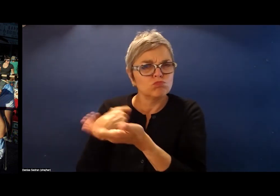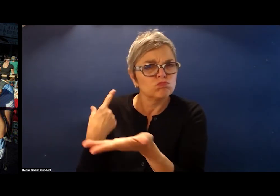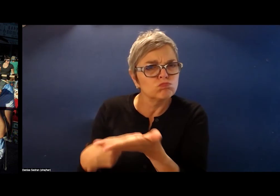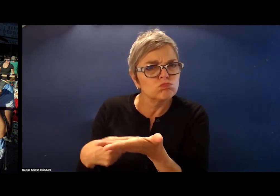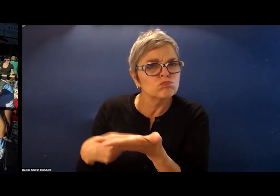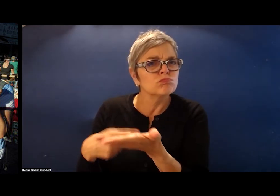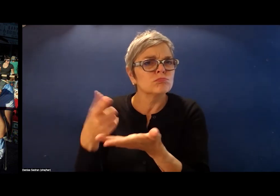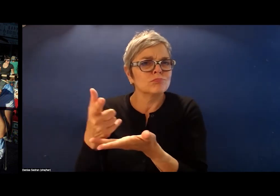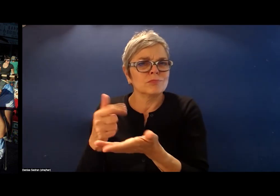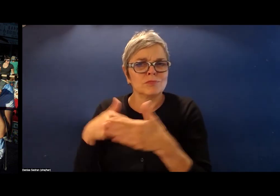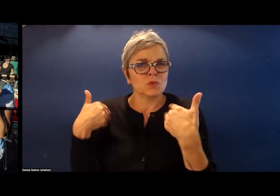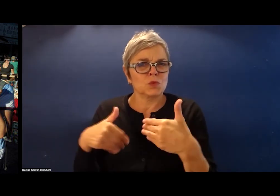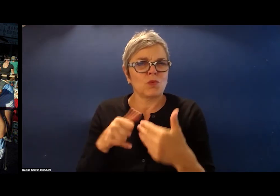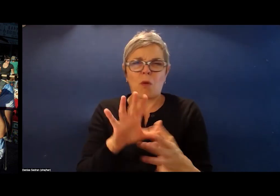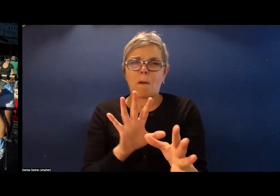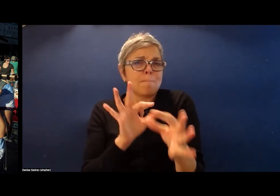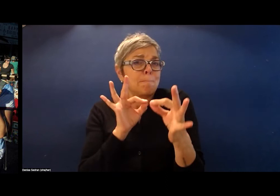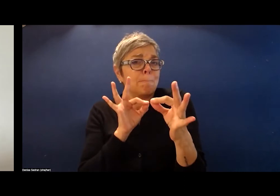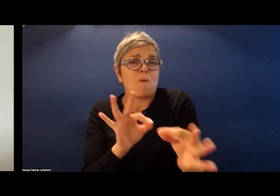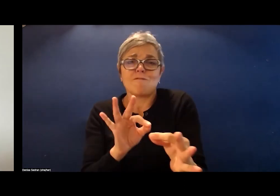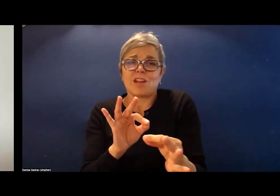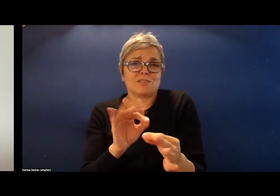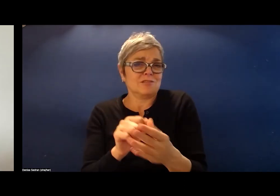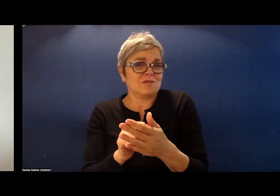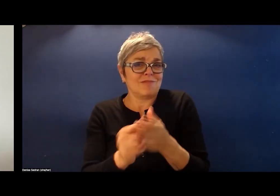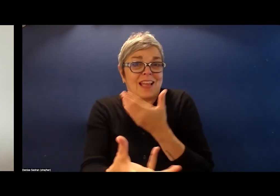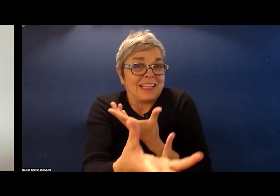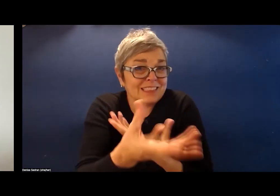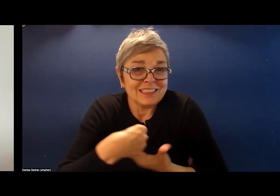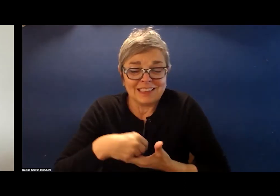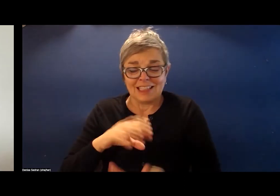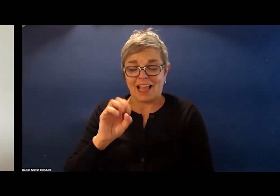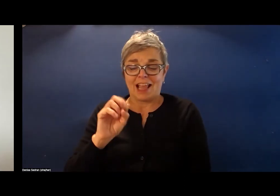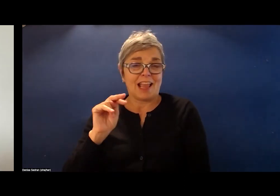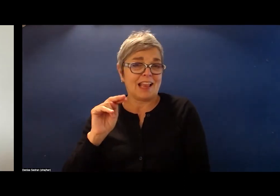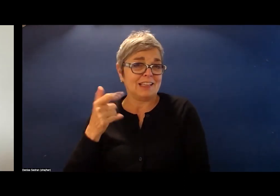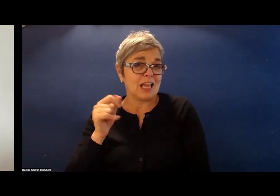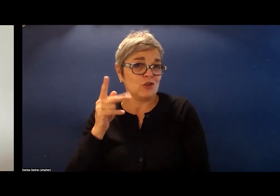And I really could not be more grateful for the opportunity to continue journeying with you in these conversations.